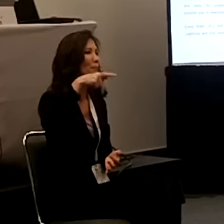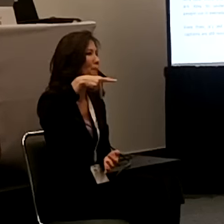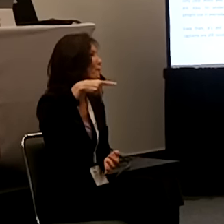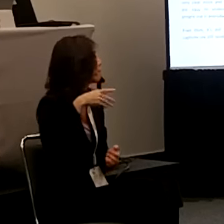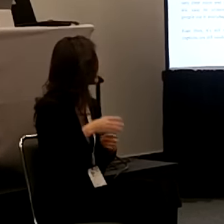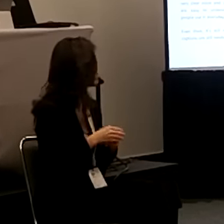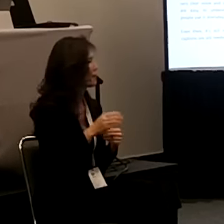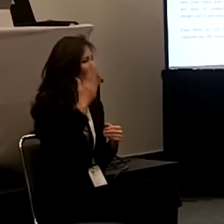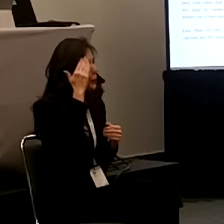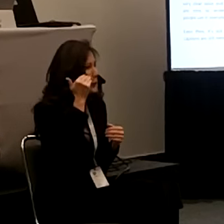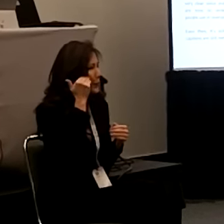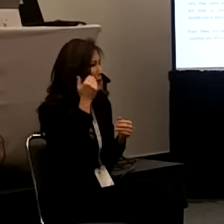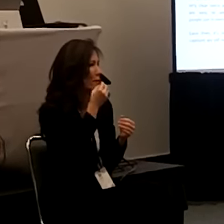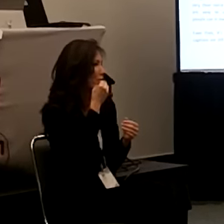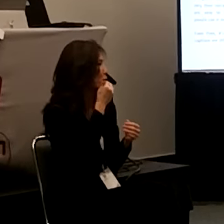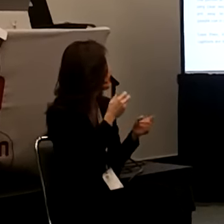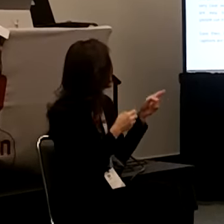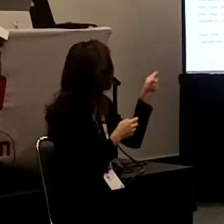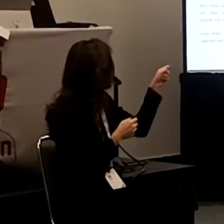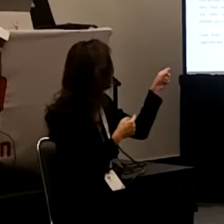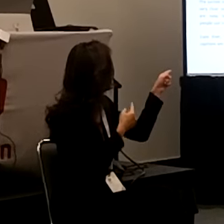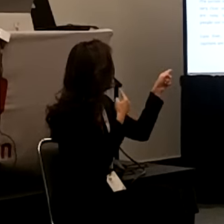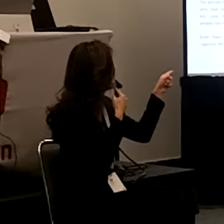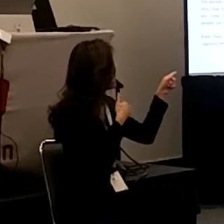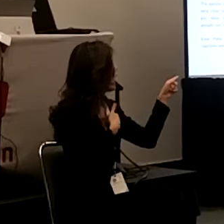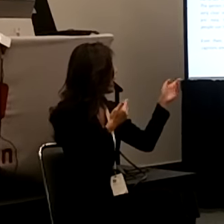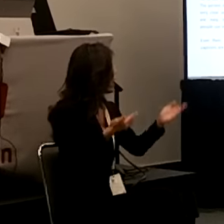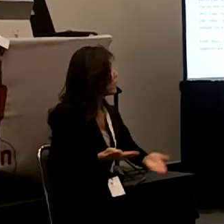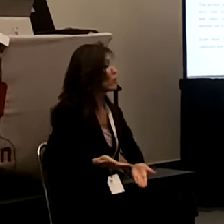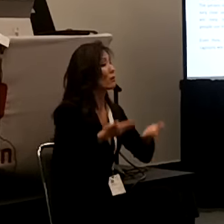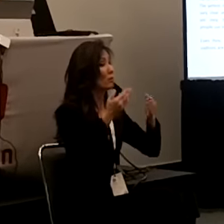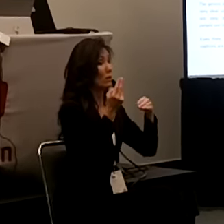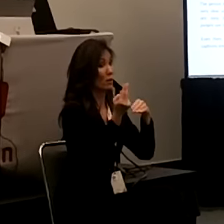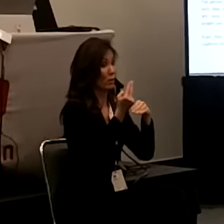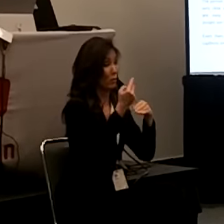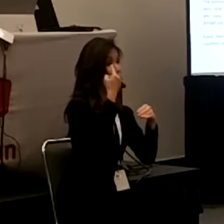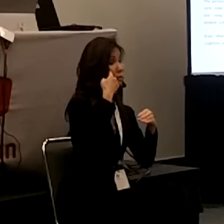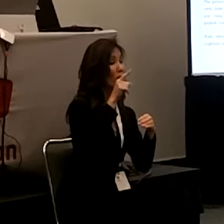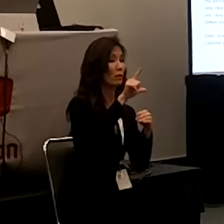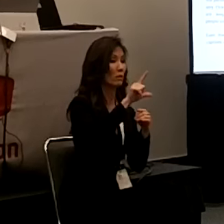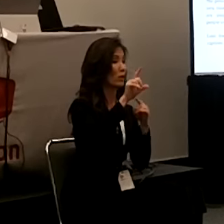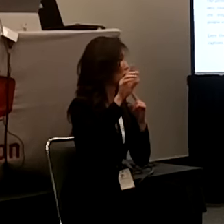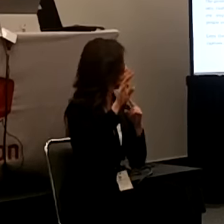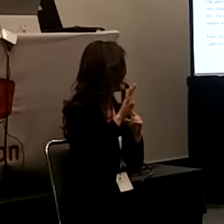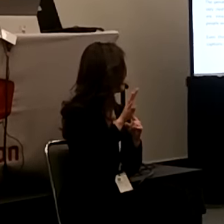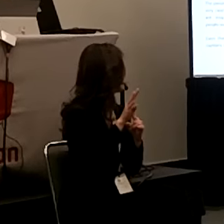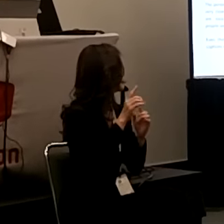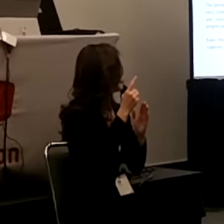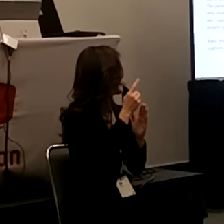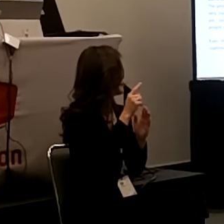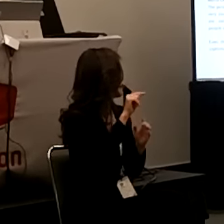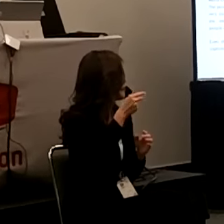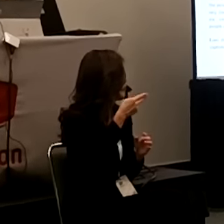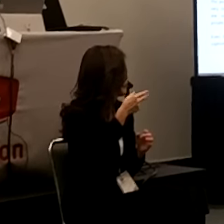It says, "I recommend you use for 24 "this so I'm just drinking it," and then, "Whatever."